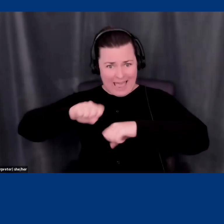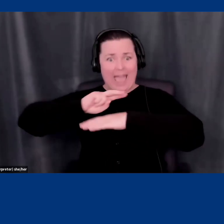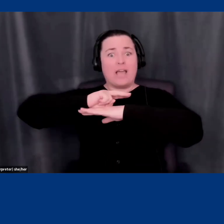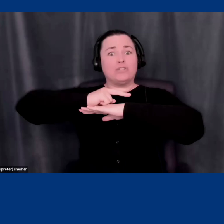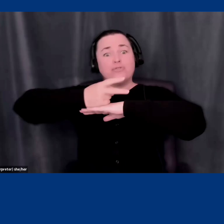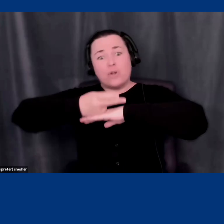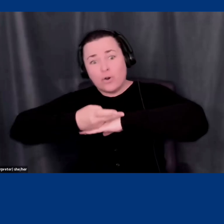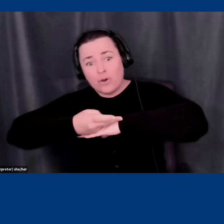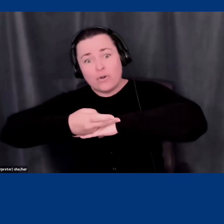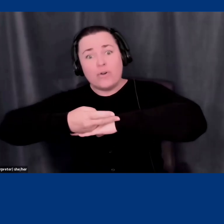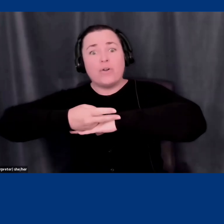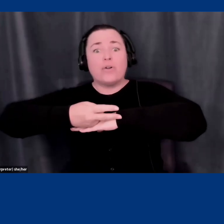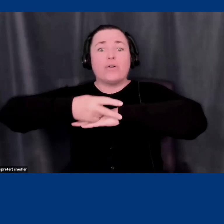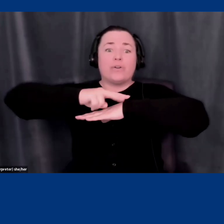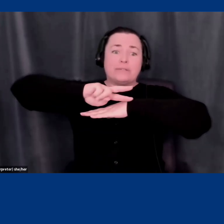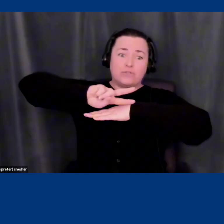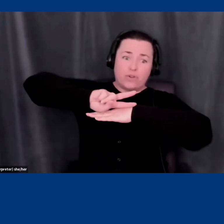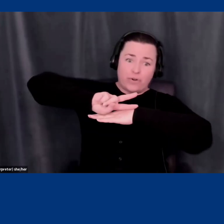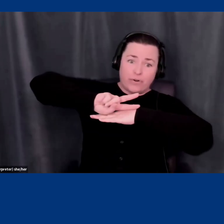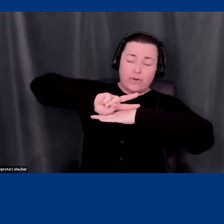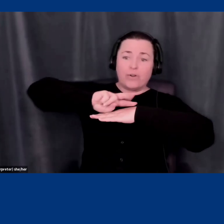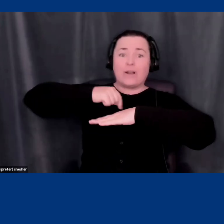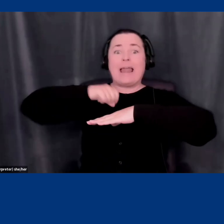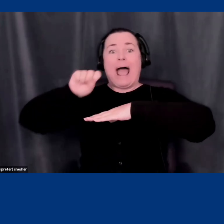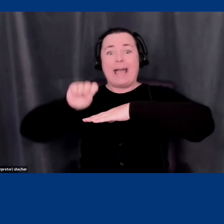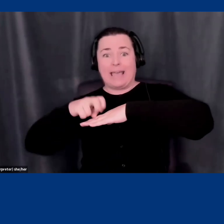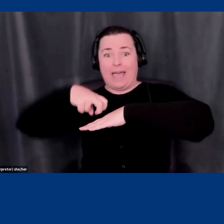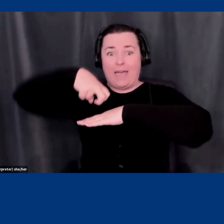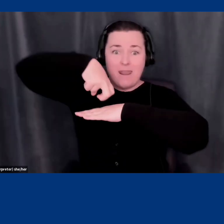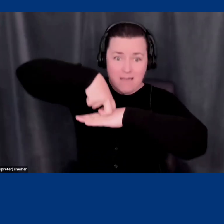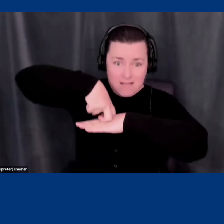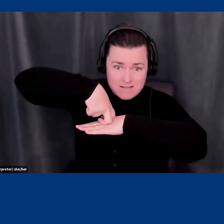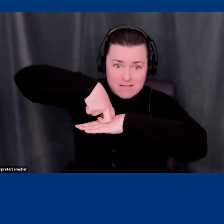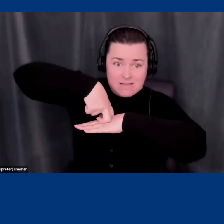turn like on my knees and and wiggle, and it helped